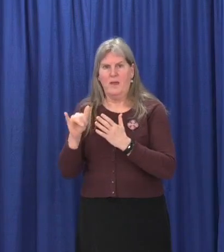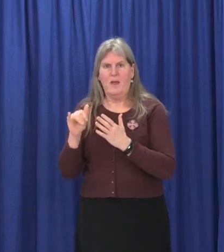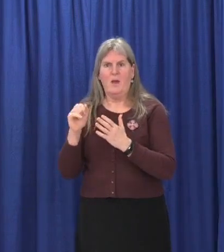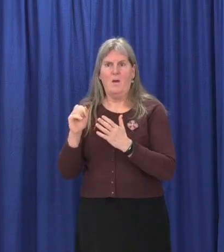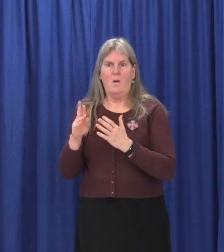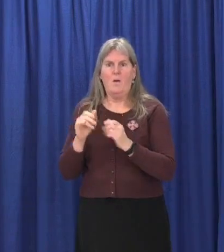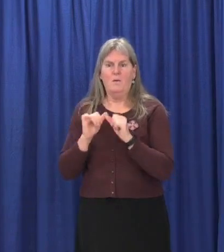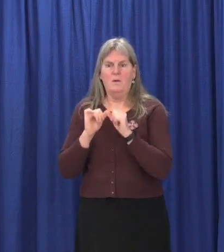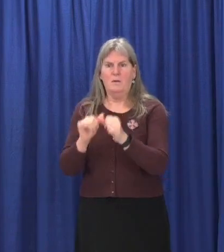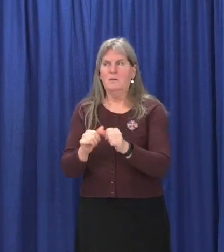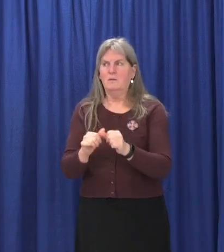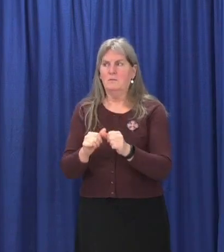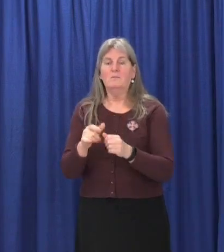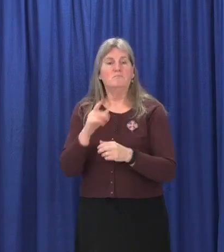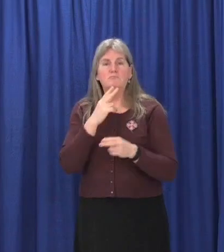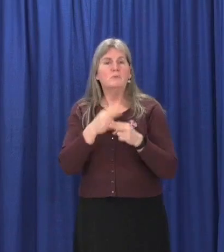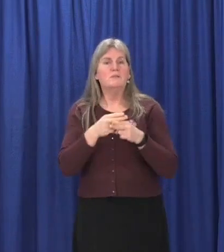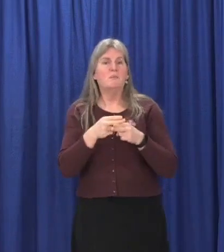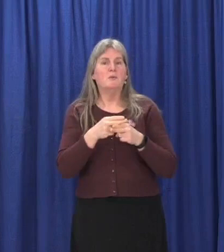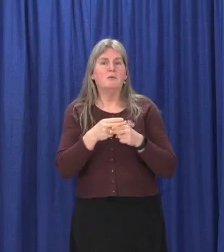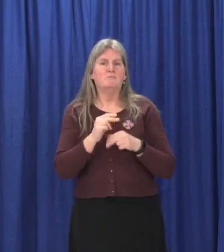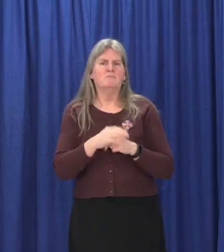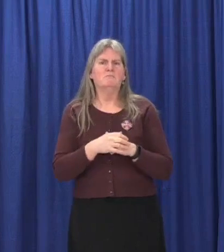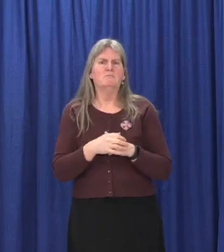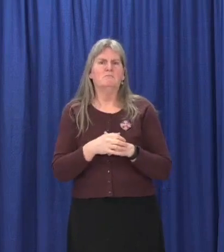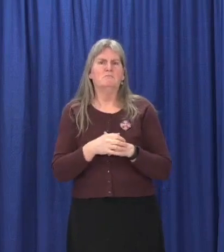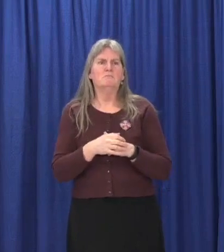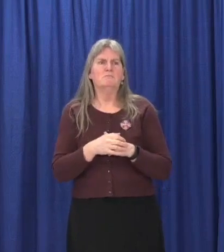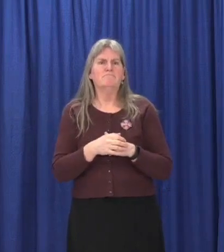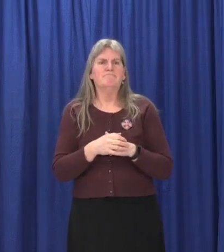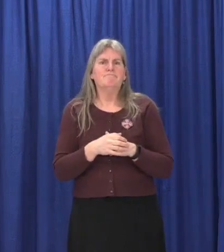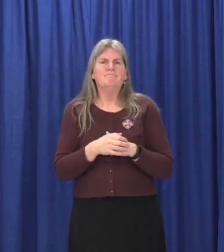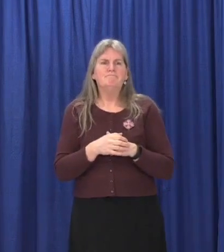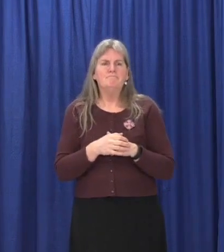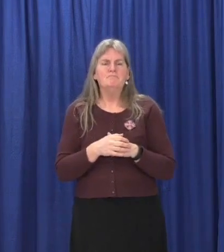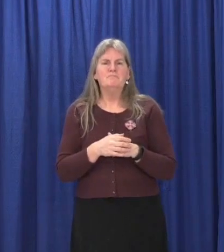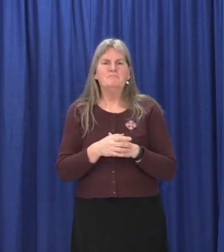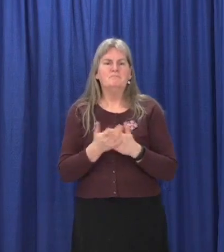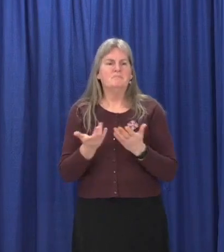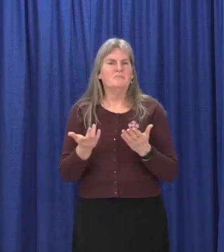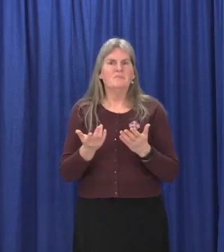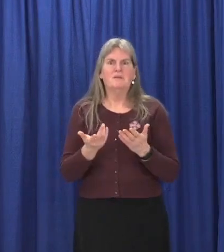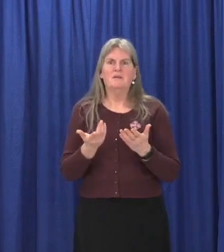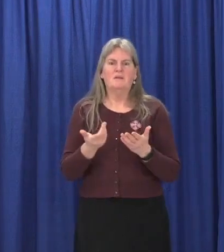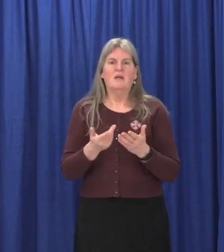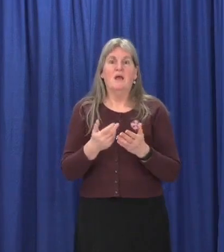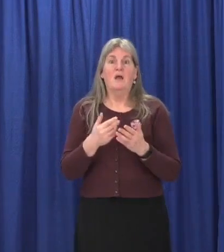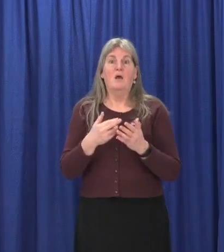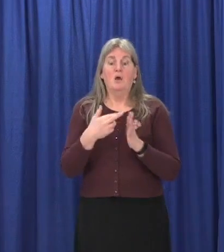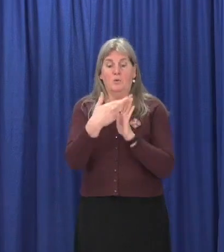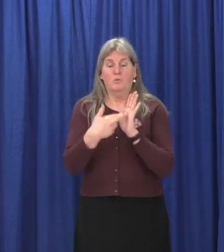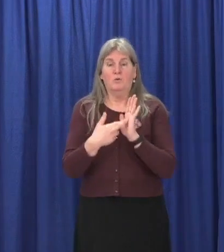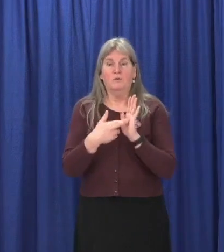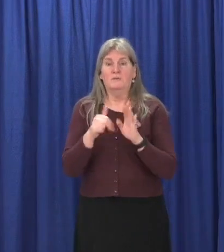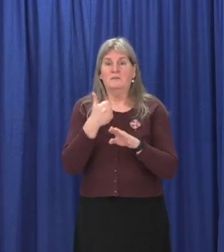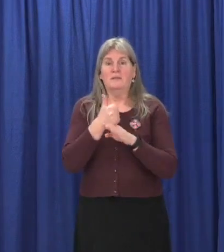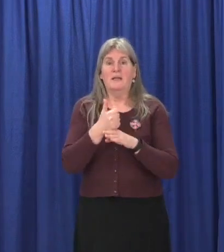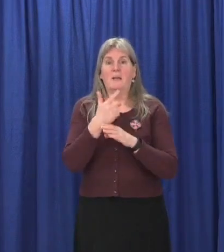that that's a temporary measure. You know, again, this is all based upon us living in a pandemic. Yeah. Thank you.